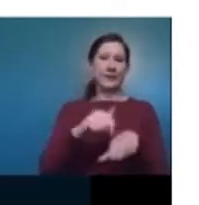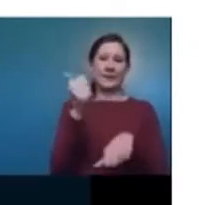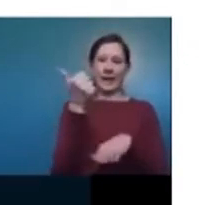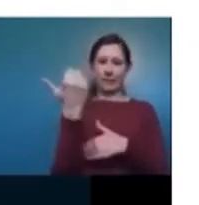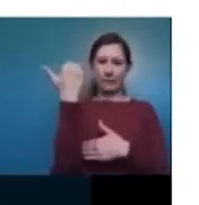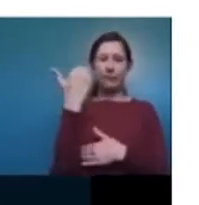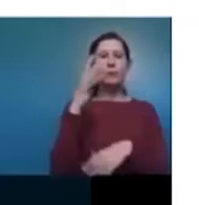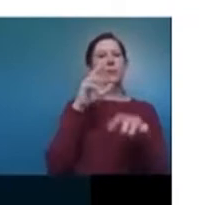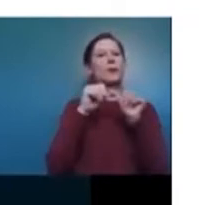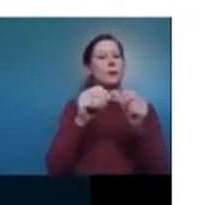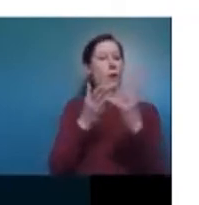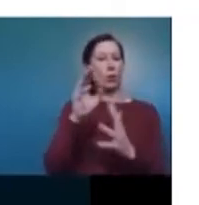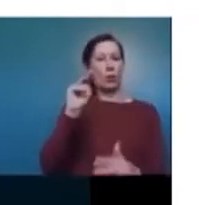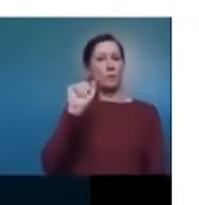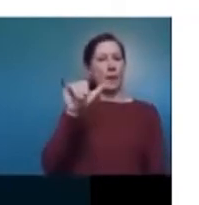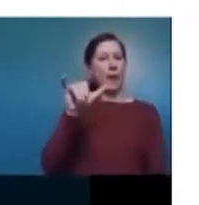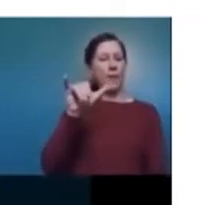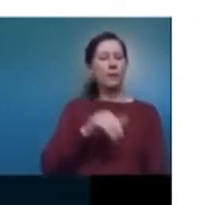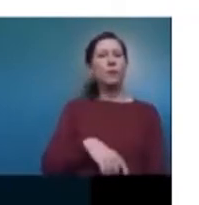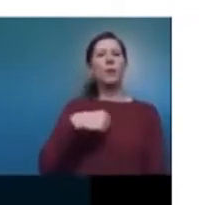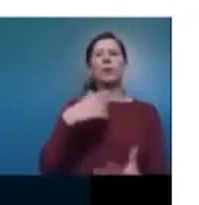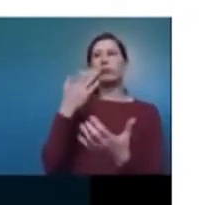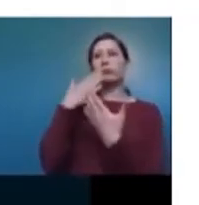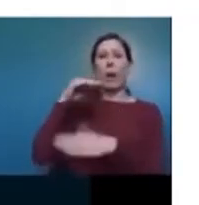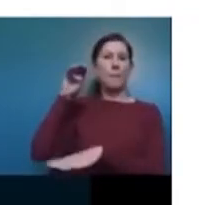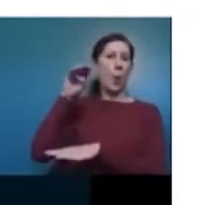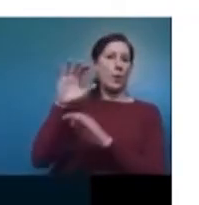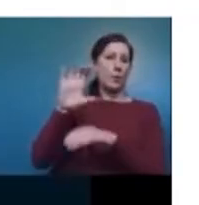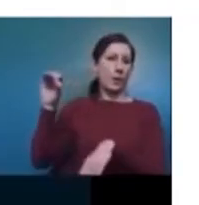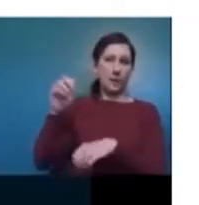do them through May. We'd like to thank the Boeing Company for making that possible.